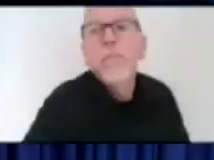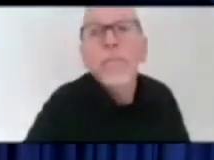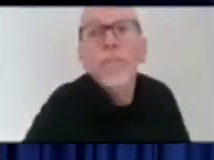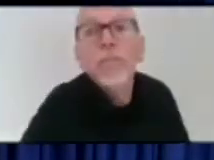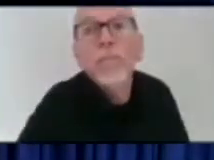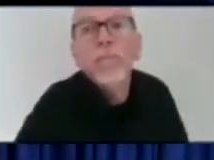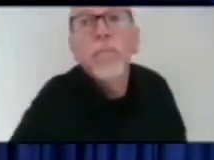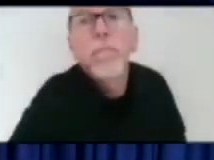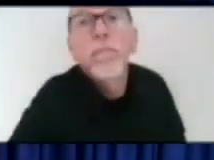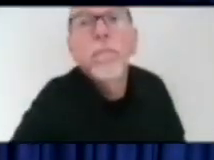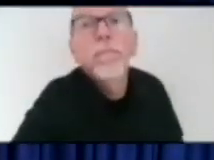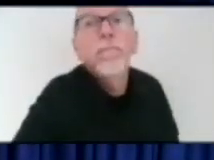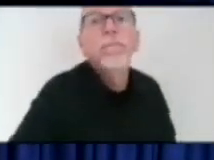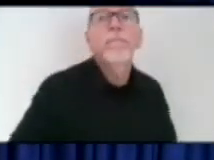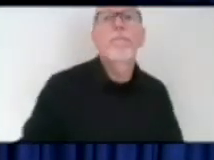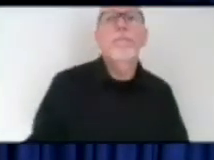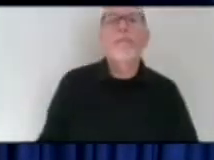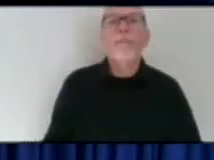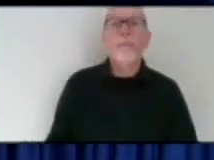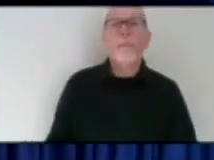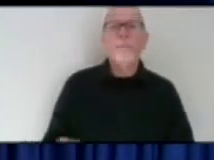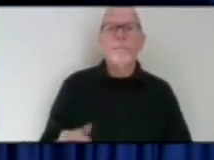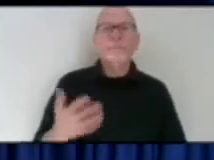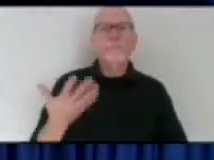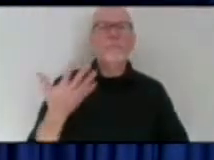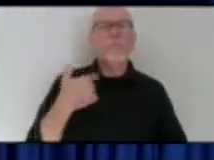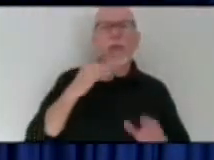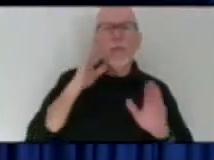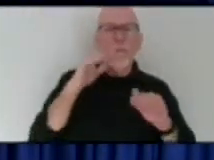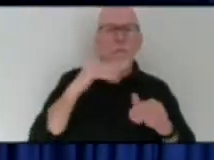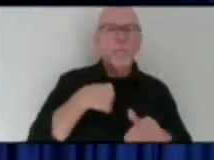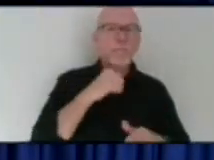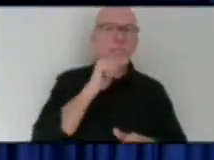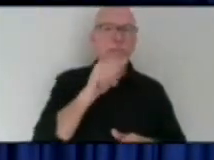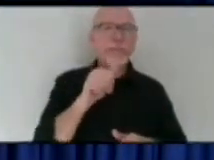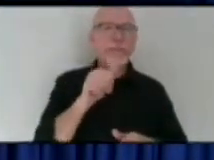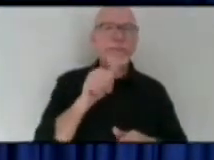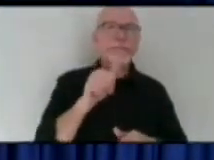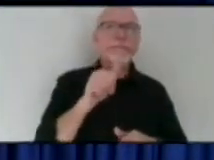Well, I hope I'm never so cynical. Um, as your first question alludes to